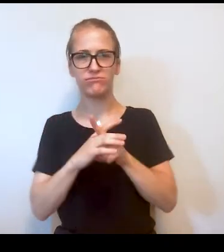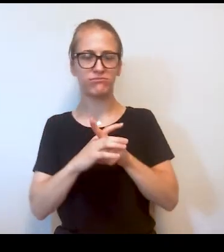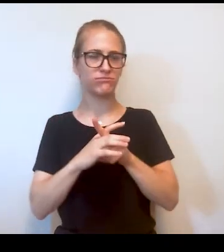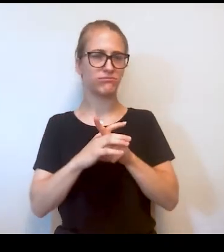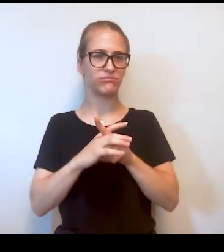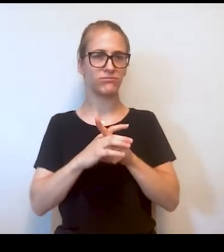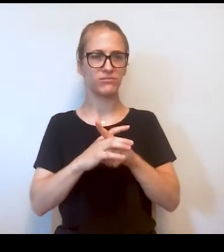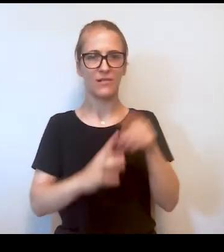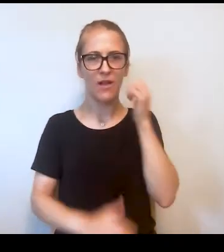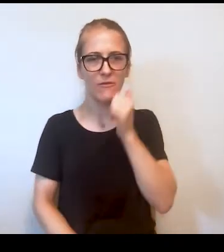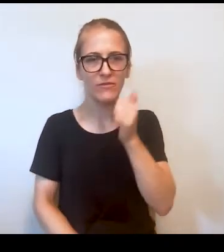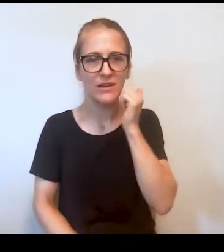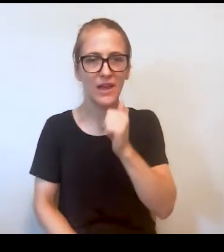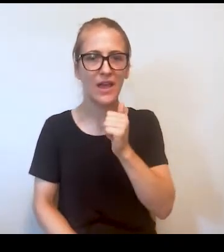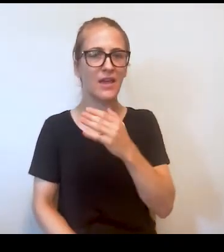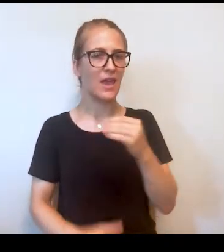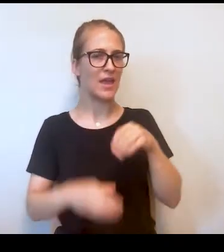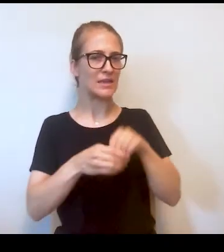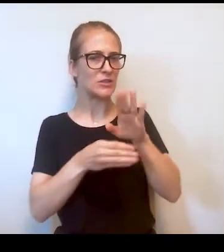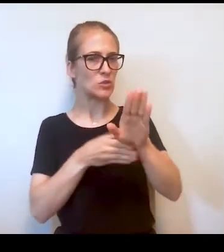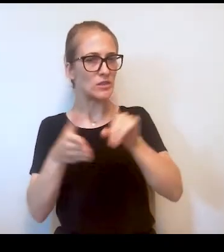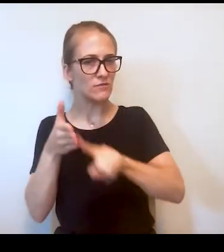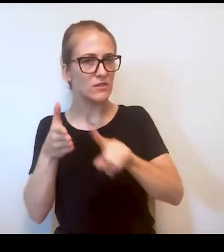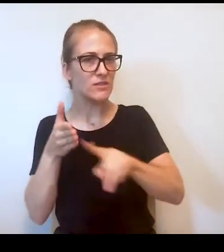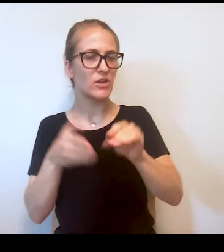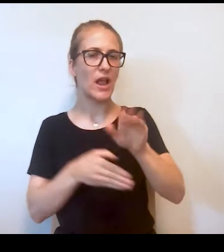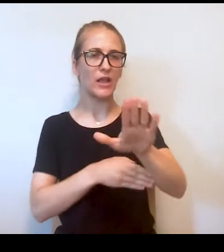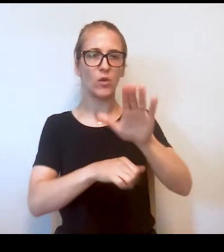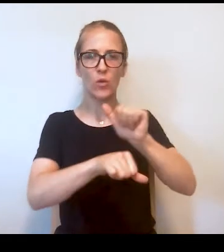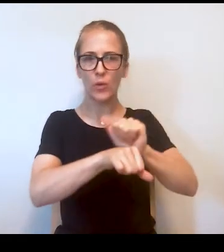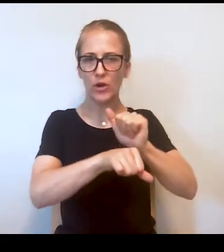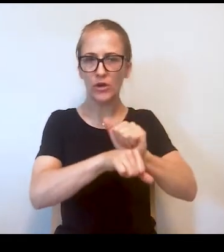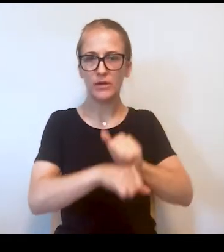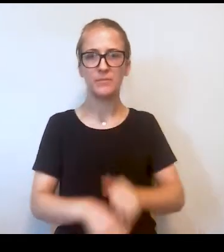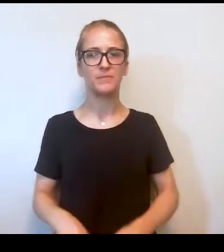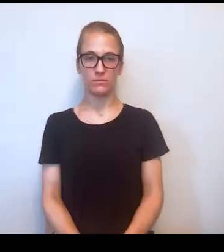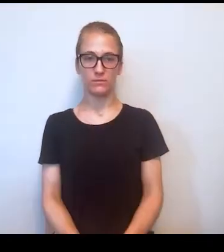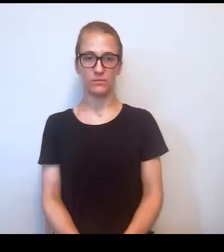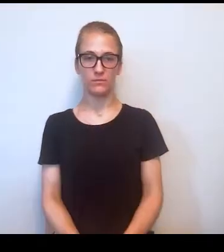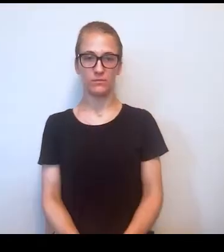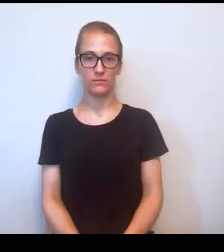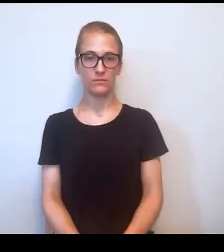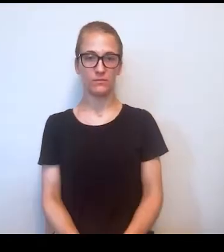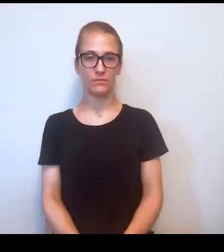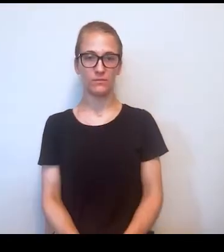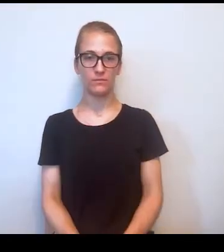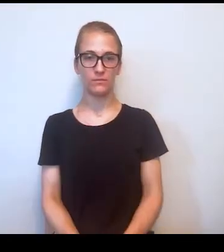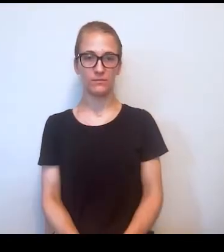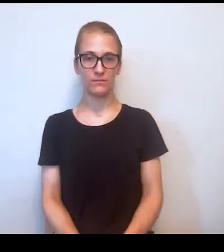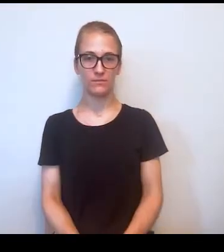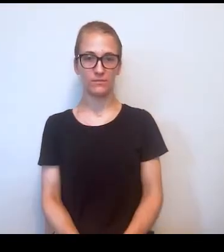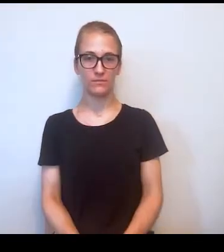and in your research and in the work that you're doing? [Audre] This is what we (chuckles) deal with every day.